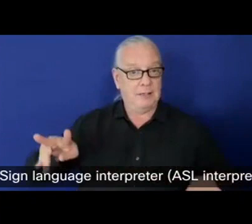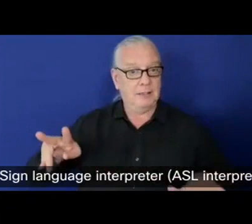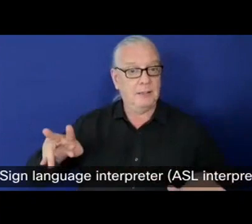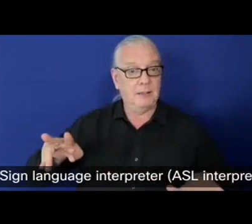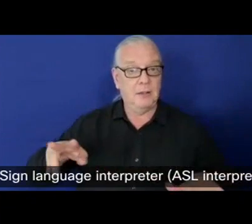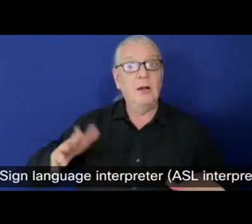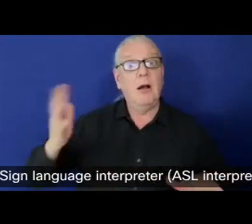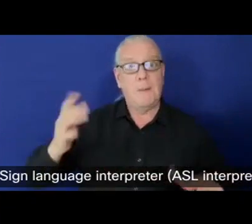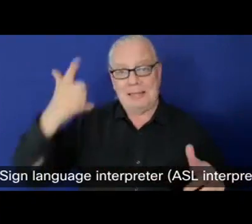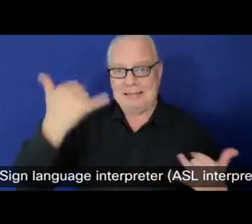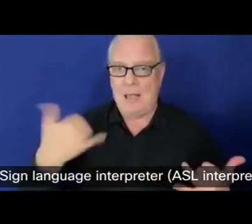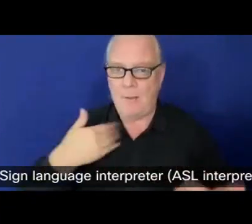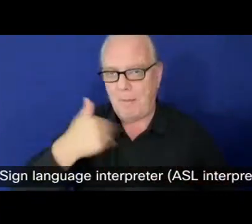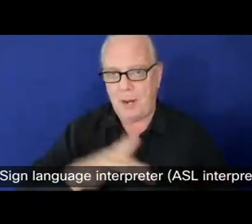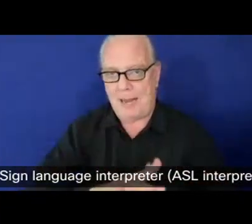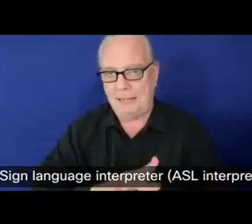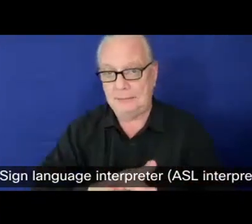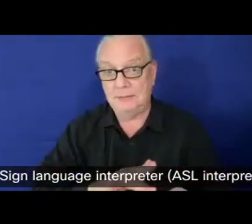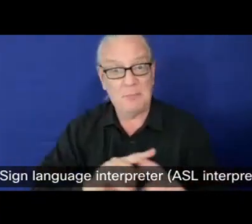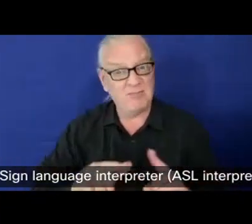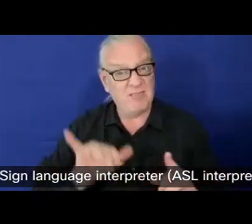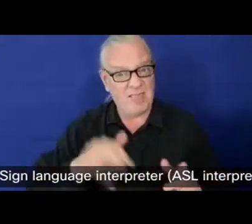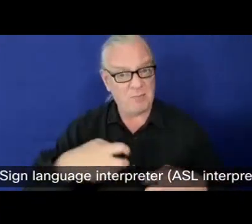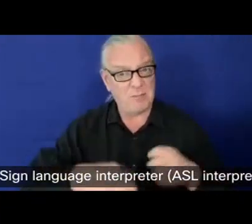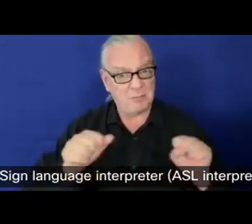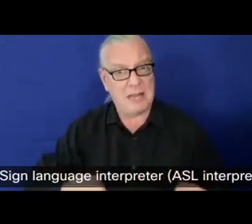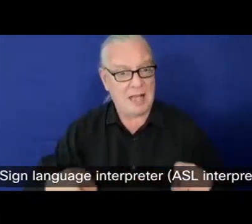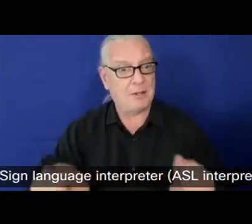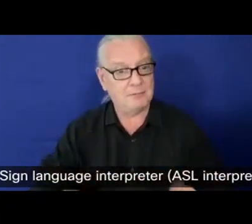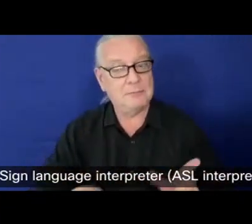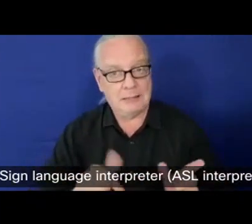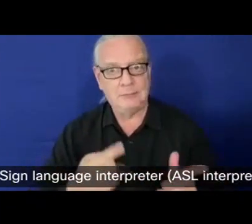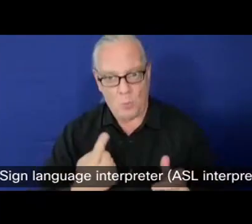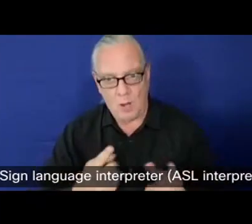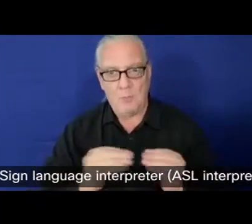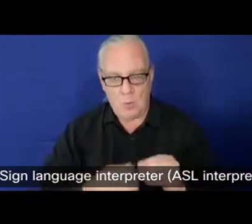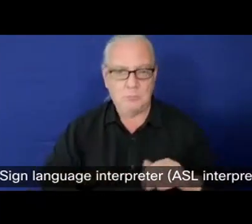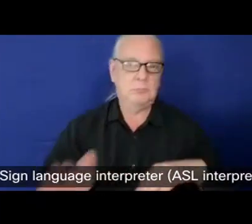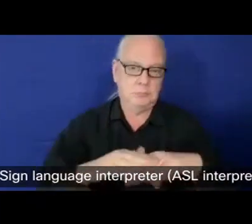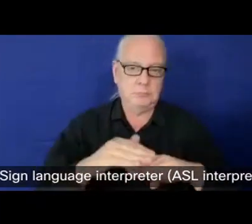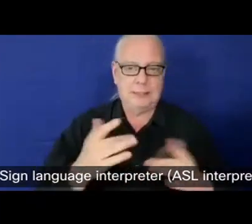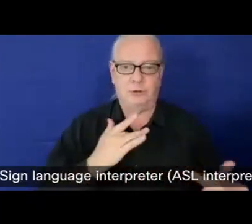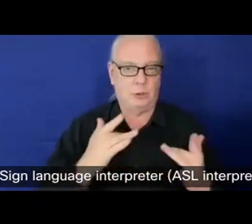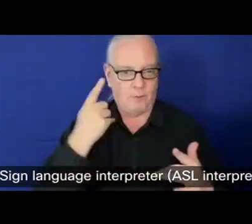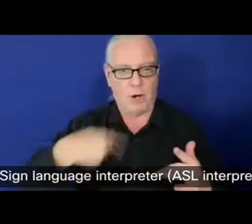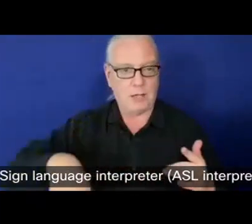medications have improved so much, but it does happen. And so that's an additional layer of concern that people need to have